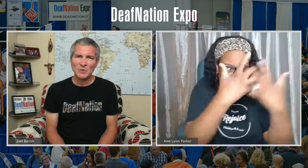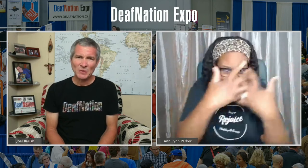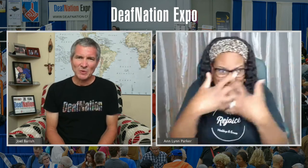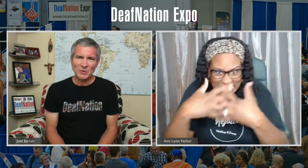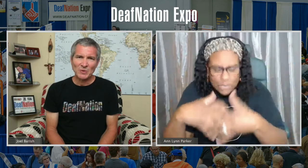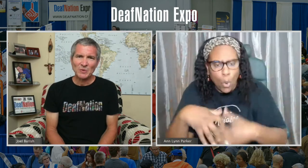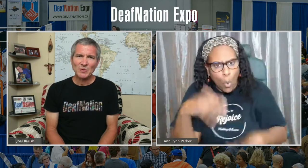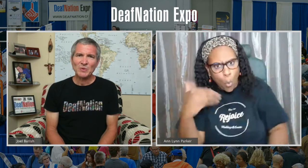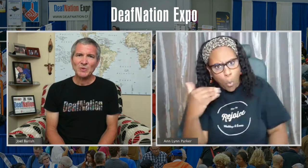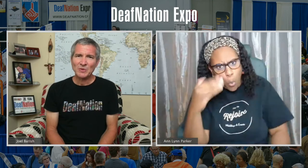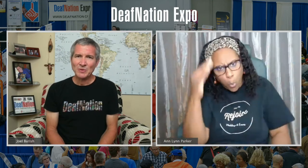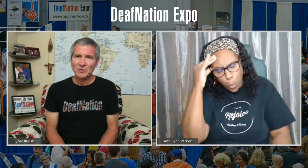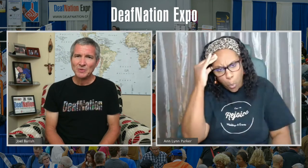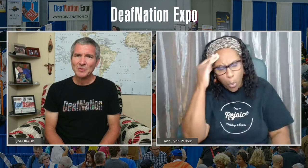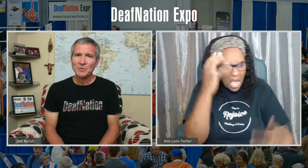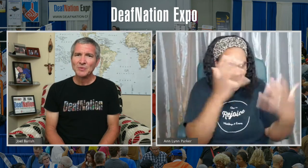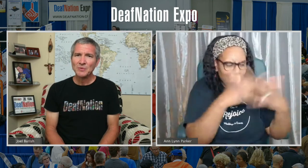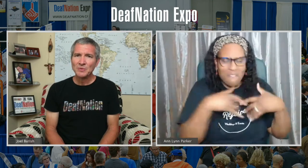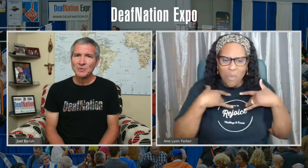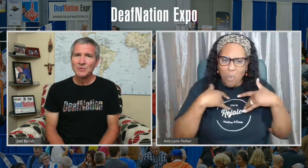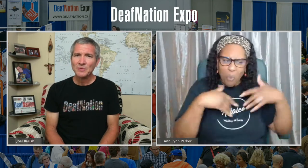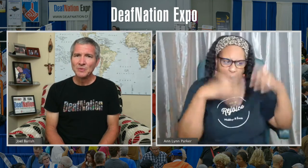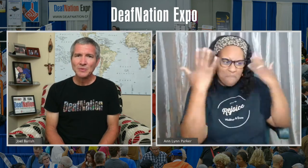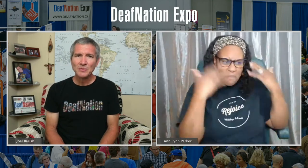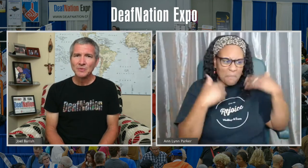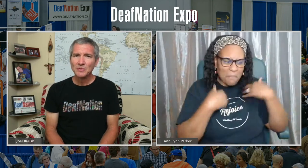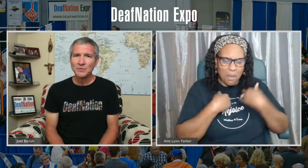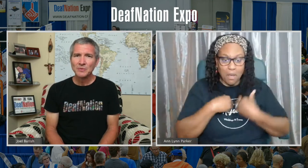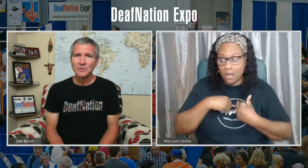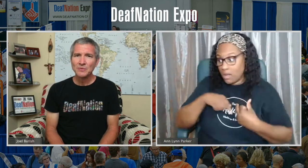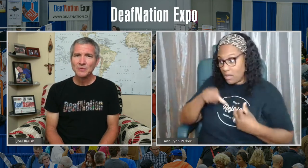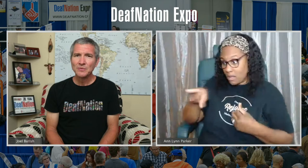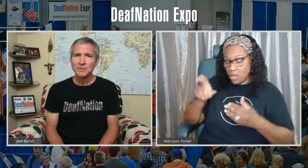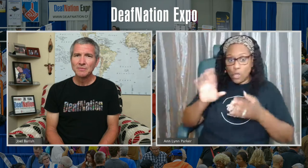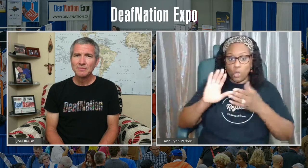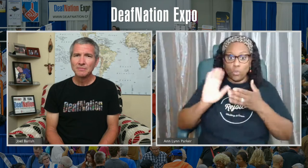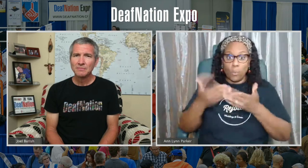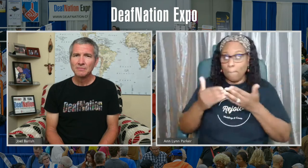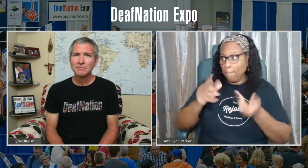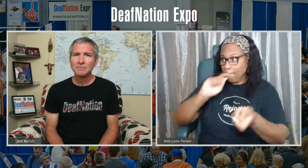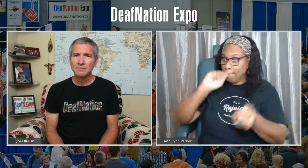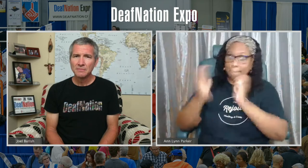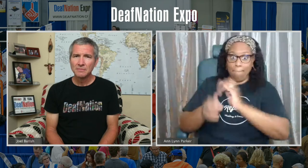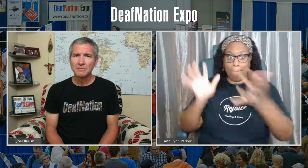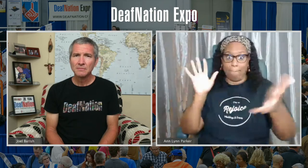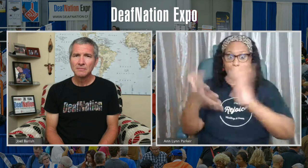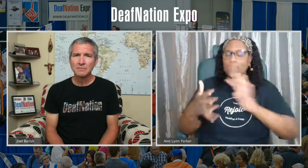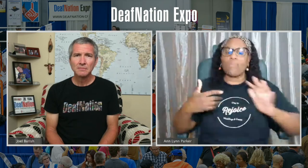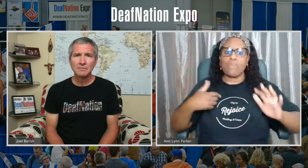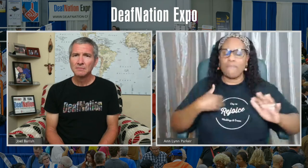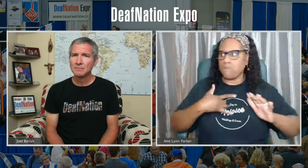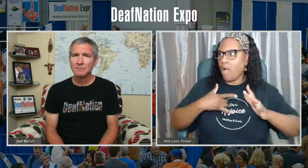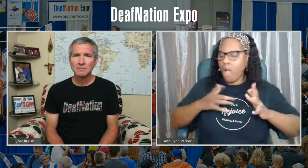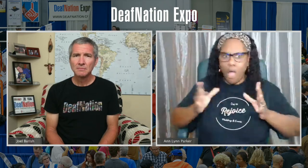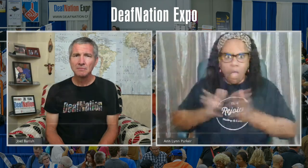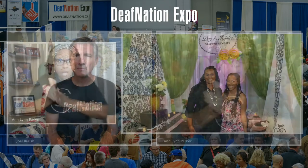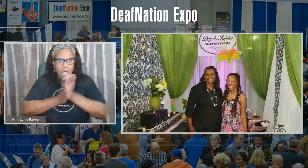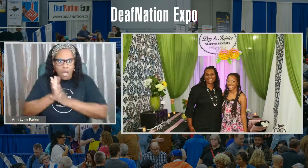Yes, working everything out. I felt overwhelmed. With event design and transforming rooms,